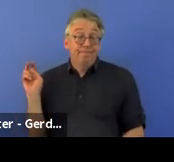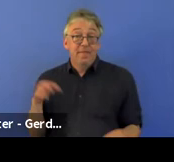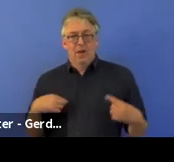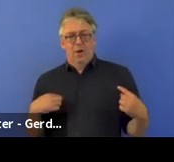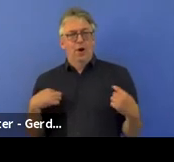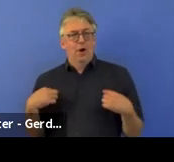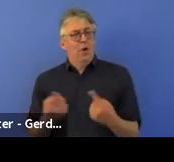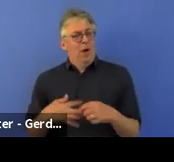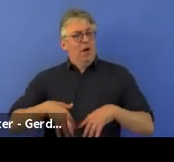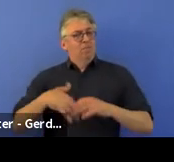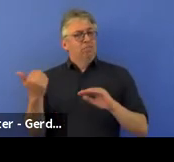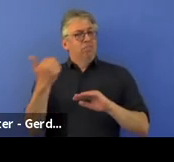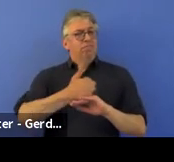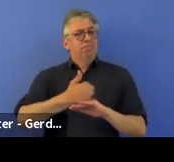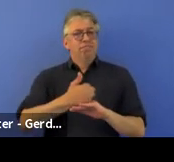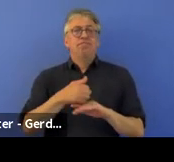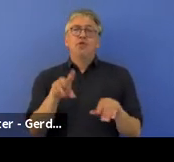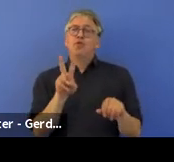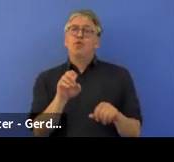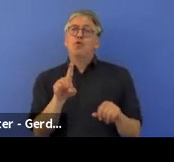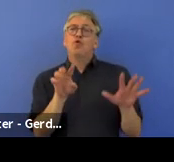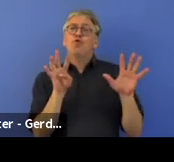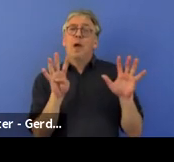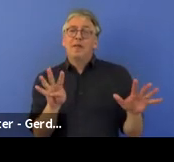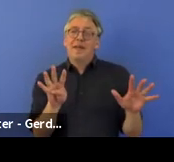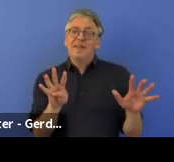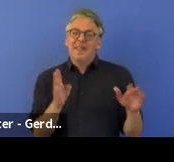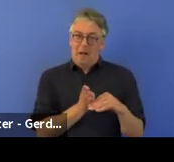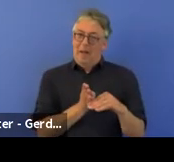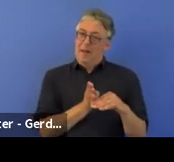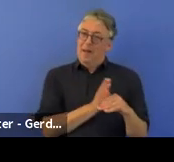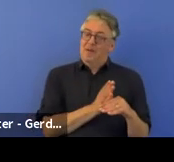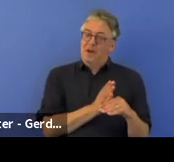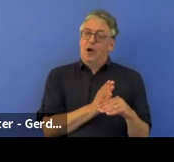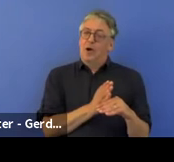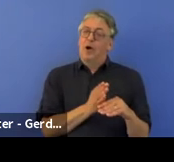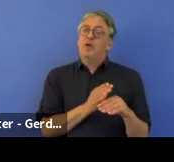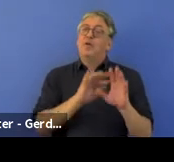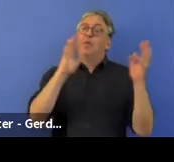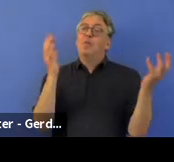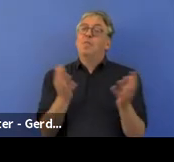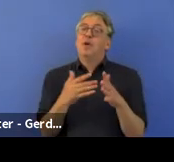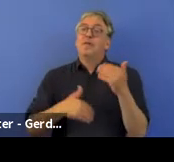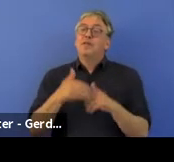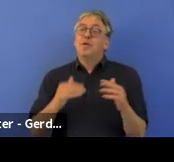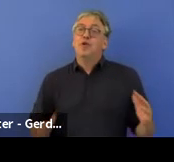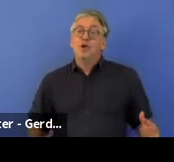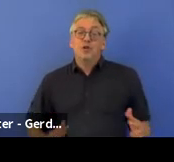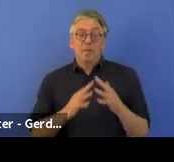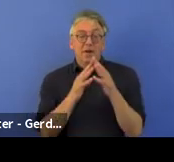future. Commonwealth network of children and youth disability was established in